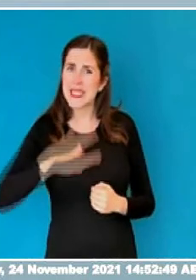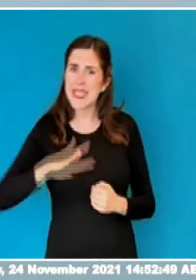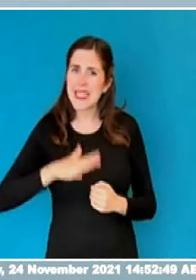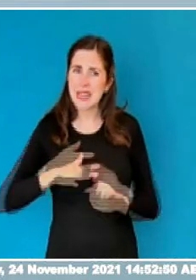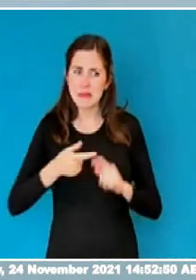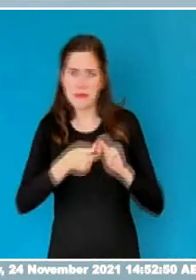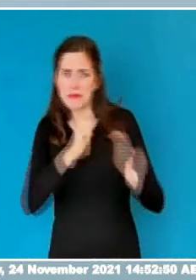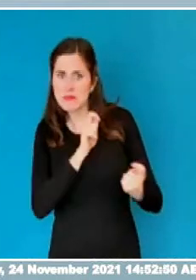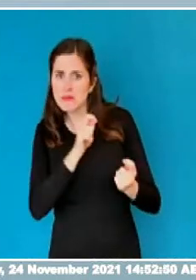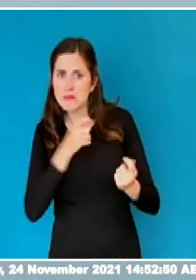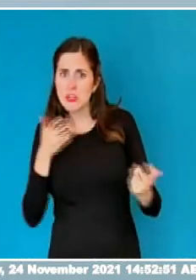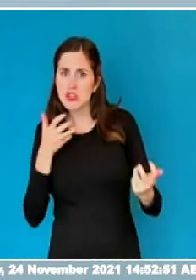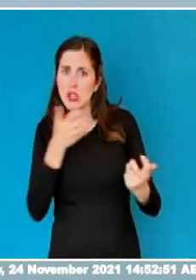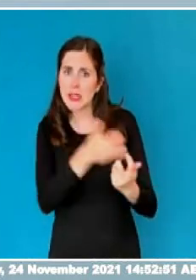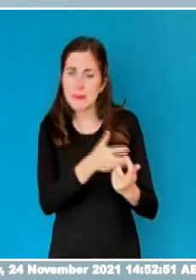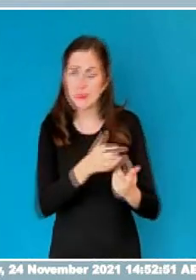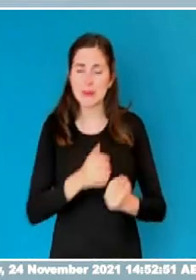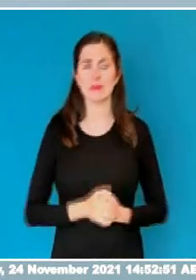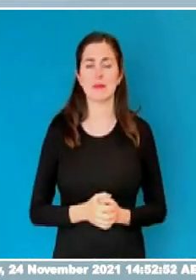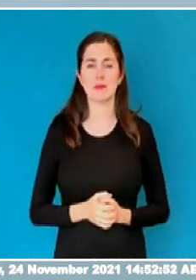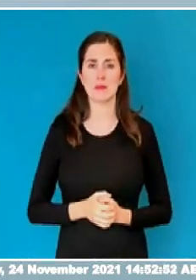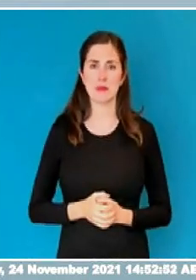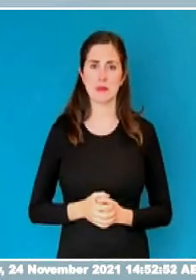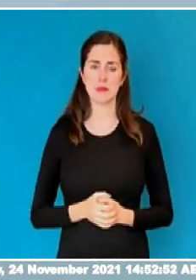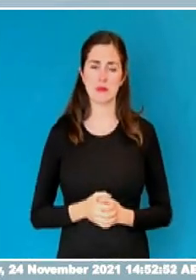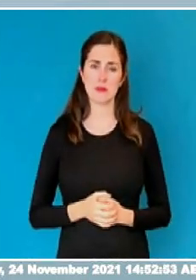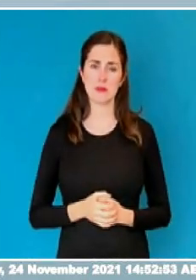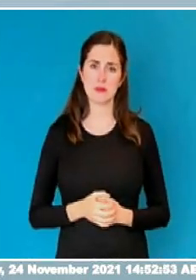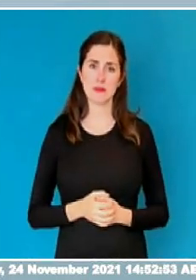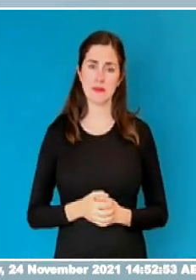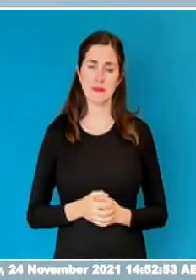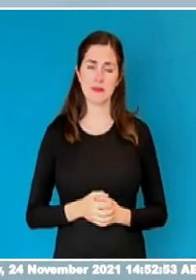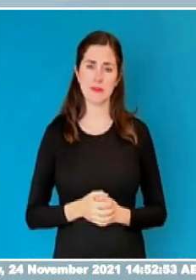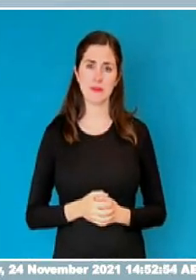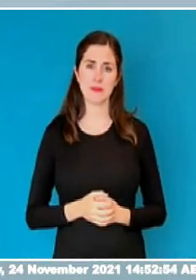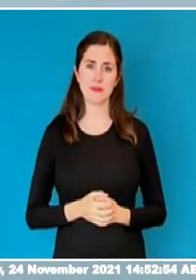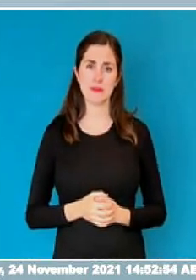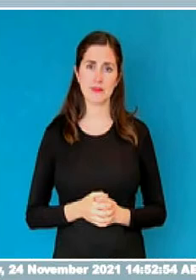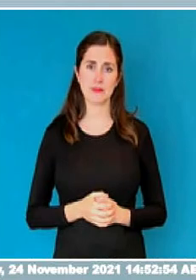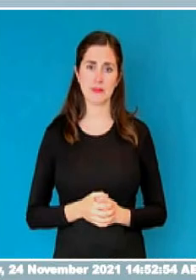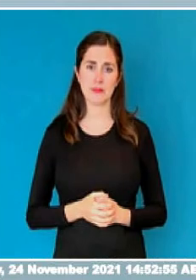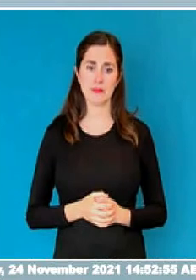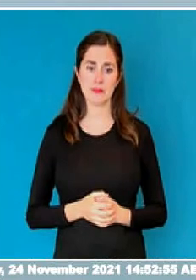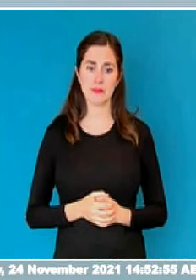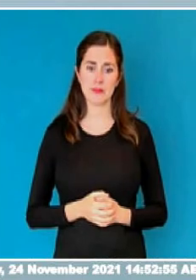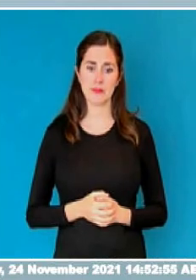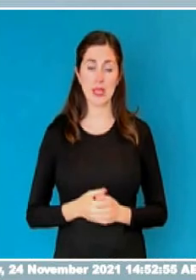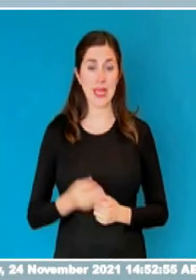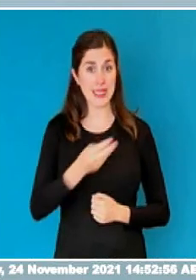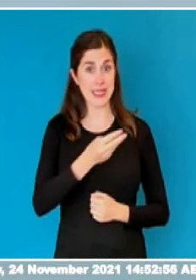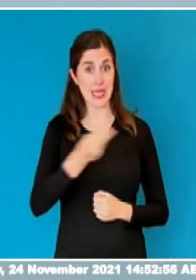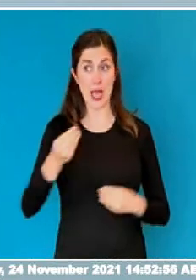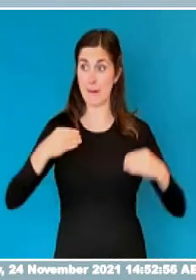You know, departments and agencies certainly would have people in the HR team or their